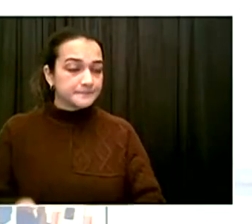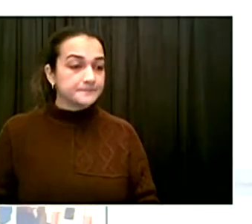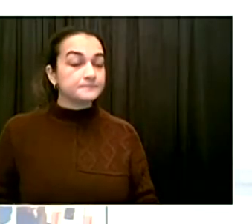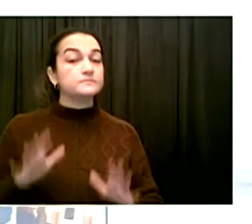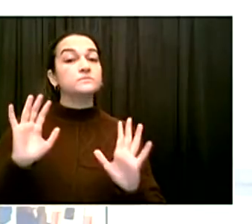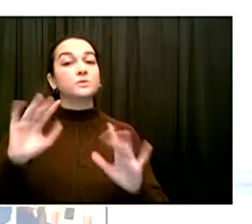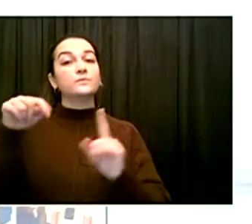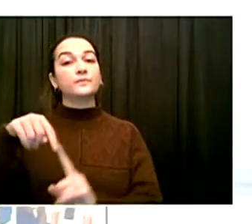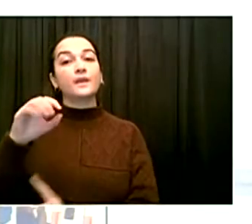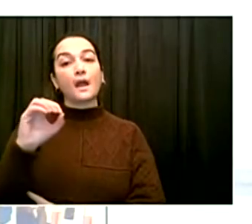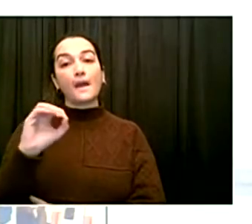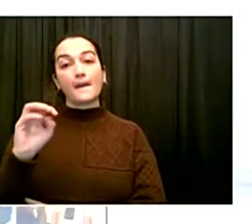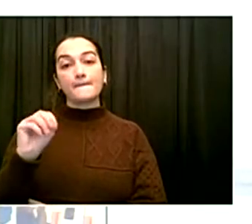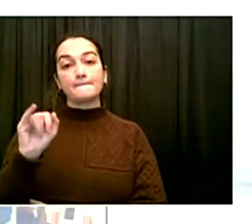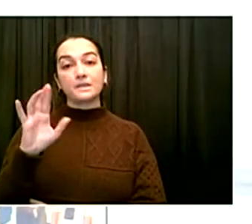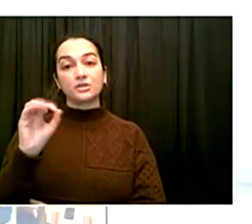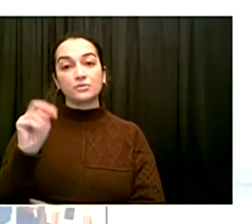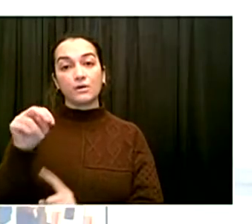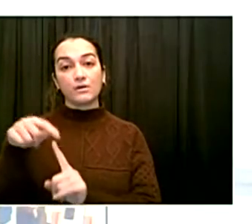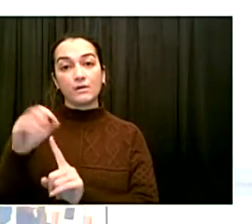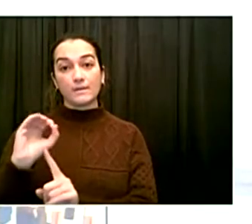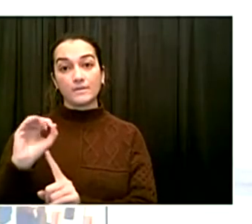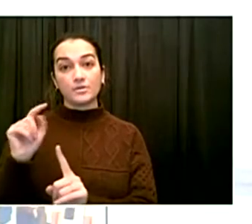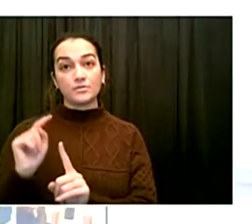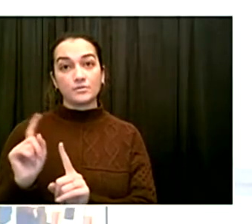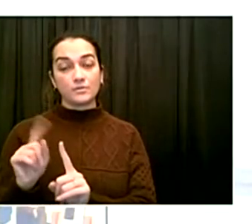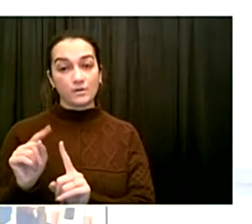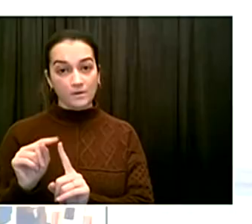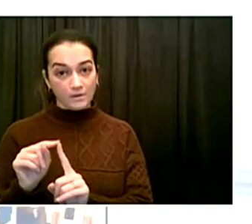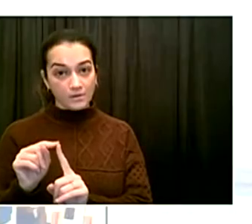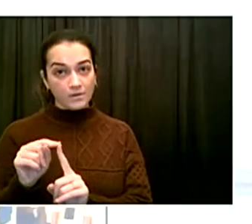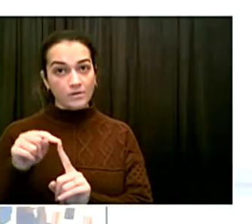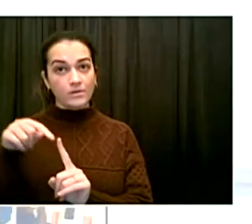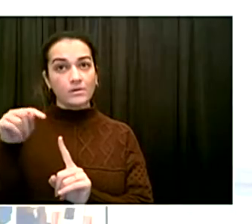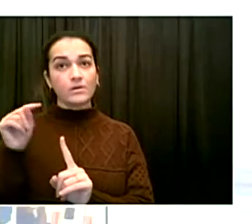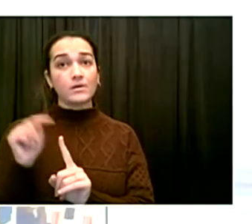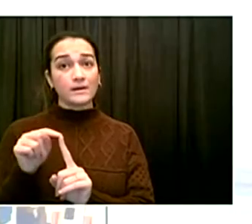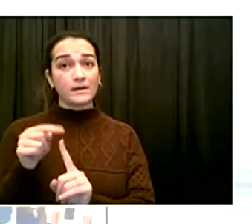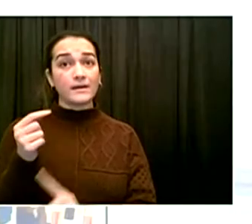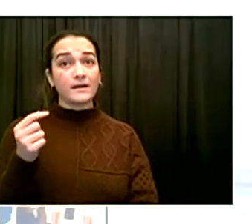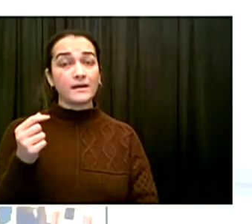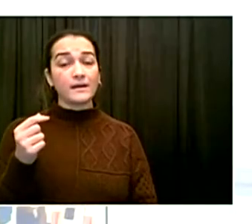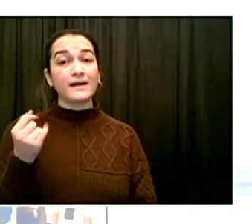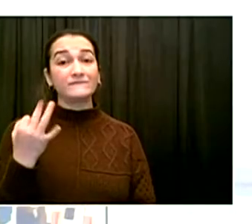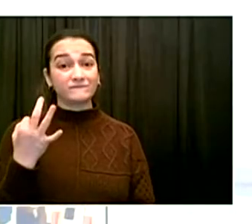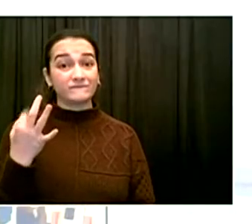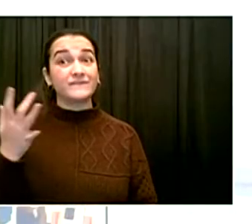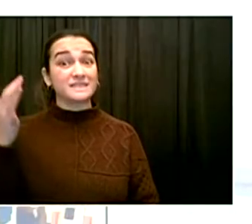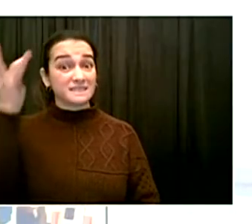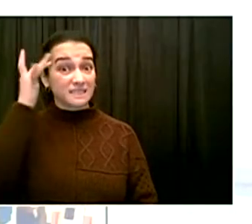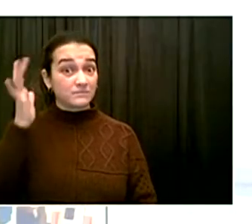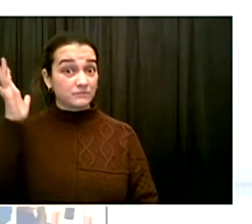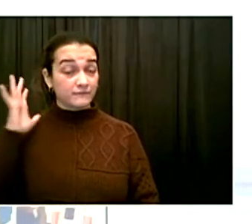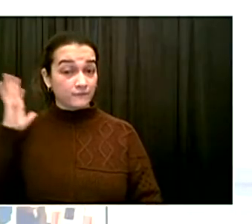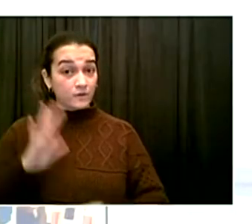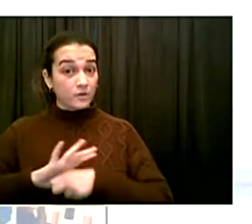FITTEST, AND MOST FORMIDABLE VARIANT OF THE VIRUS THUS FAR.